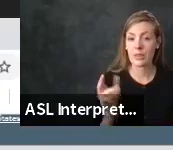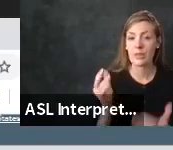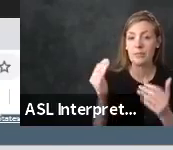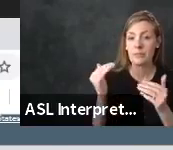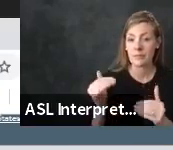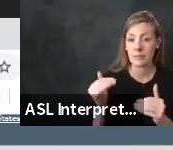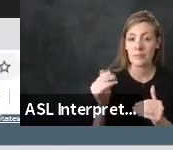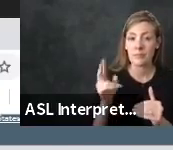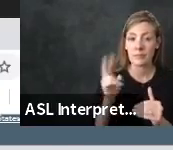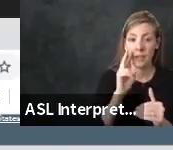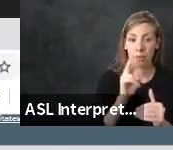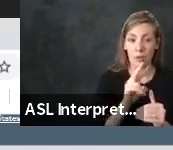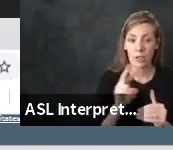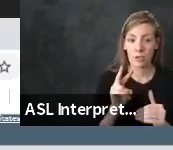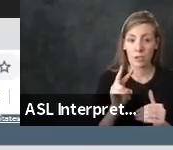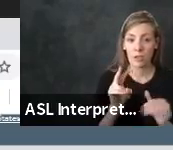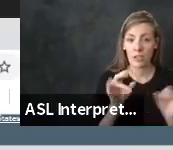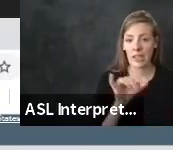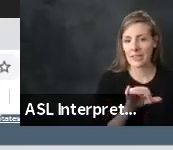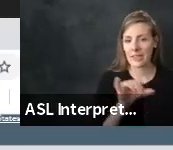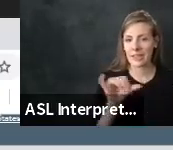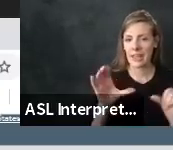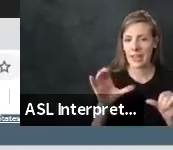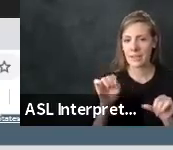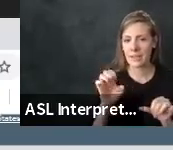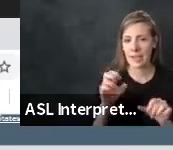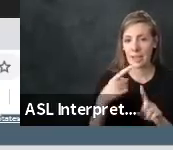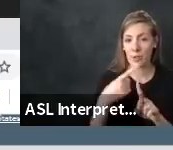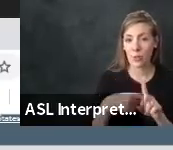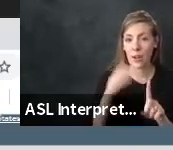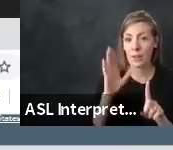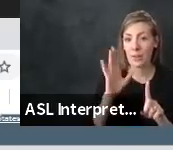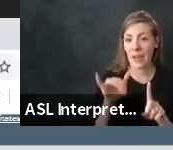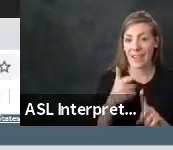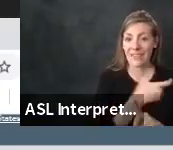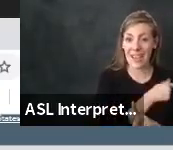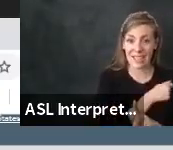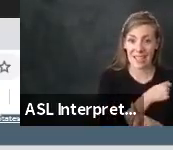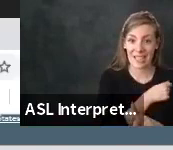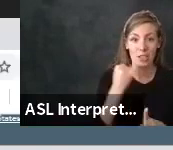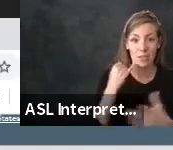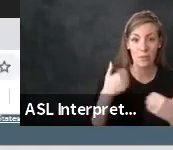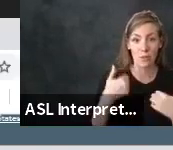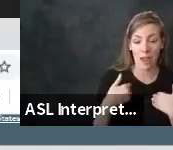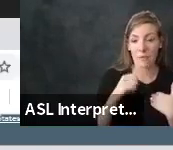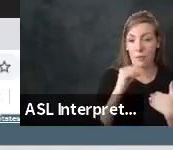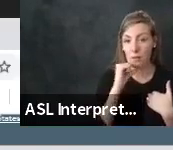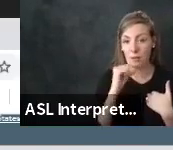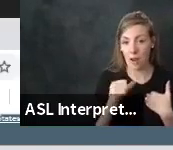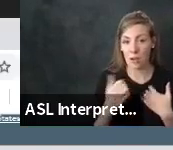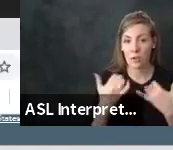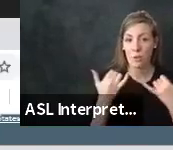look at that Mase rate by vaccination status. So currently today we're at 39, eight